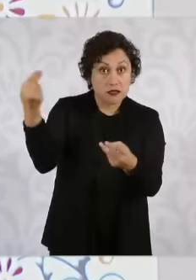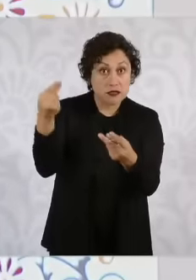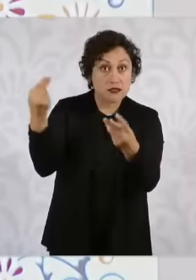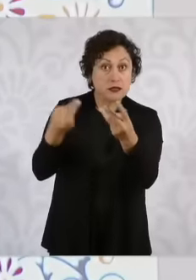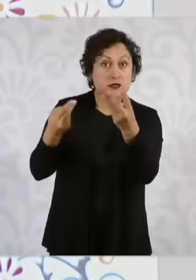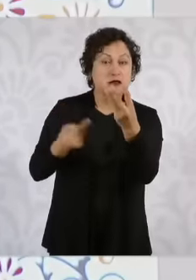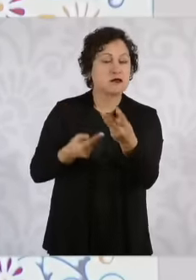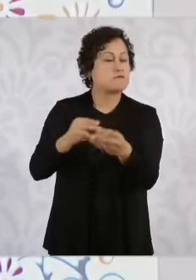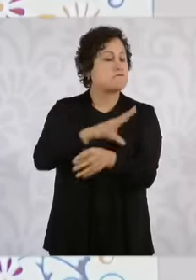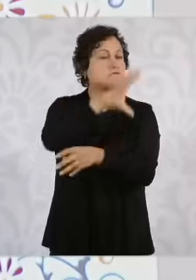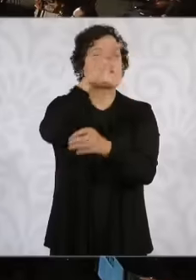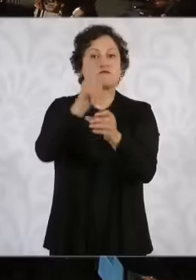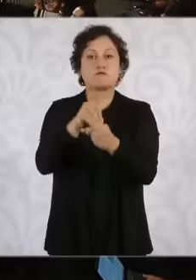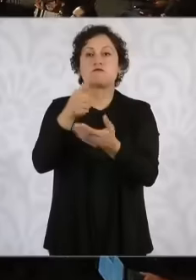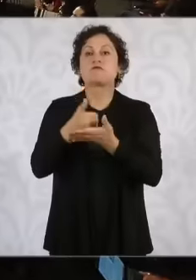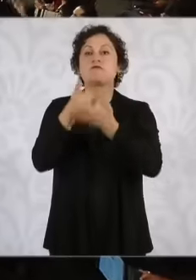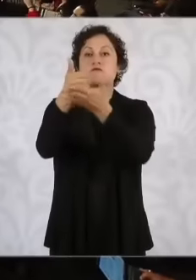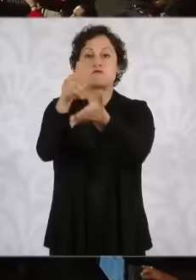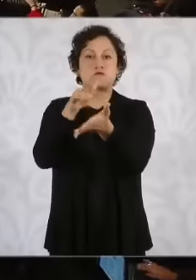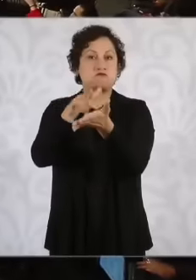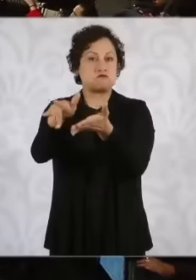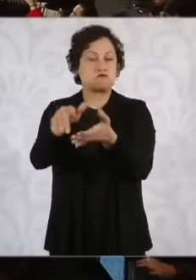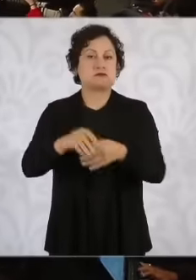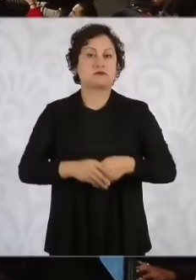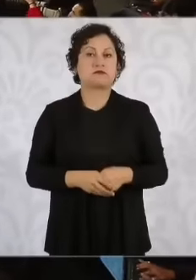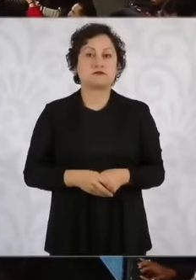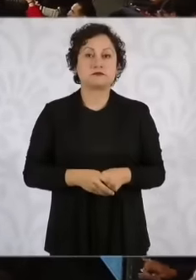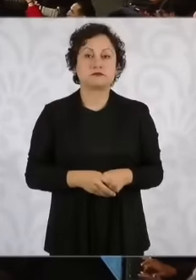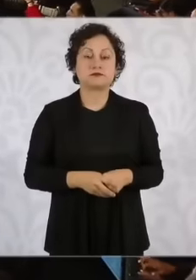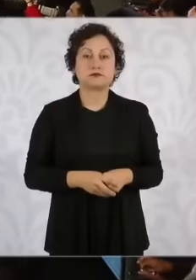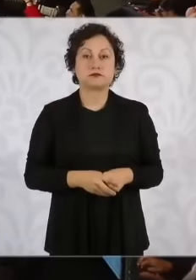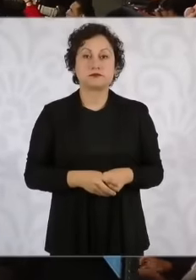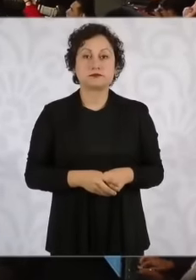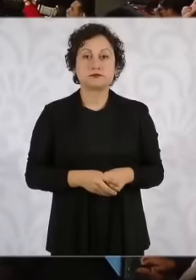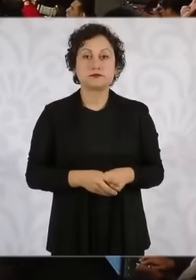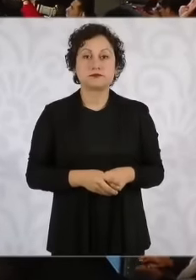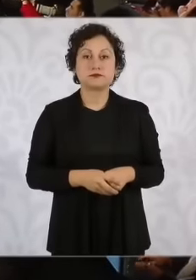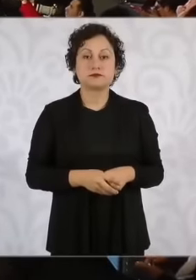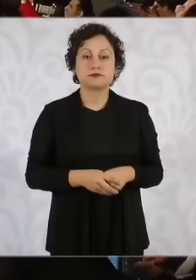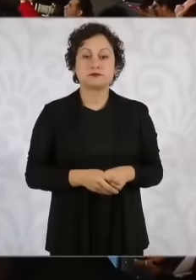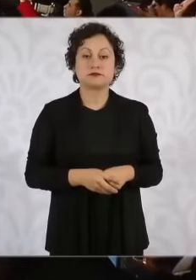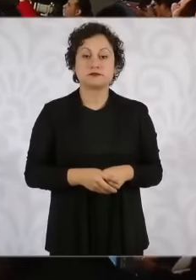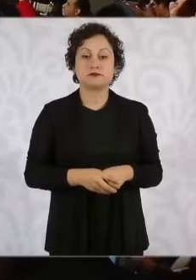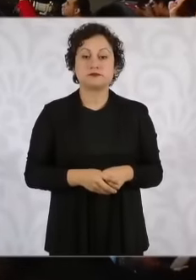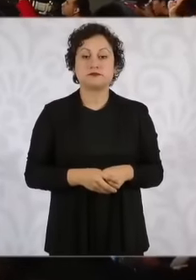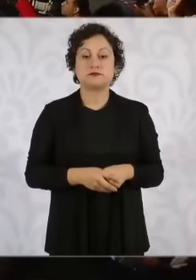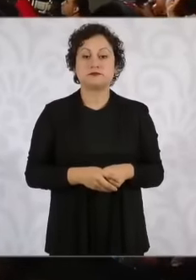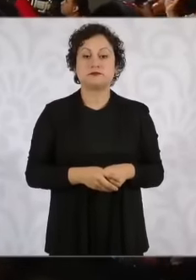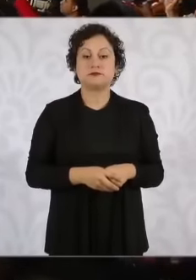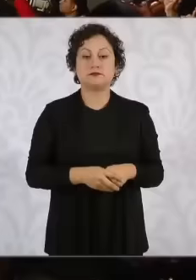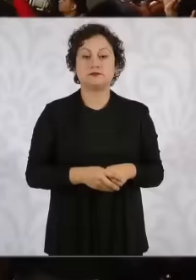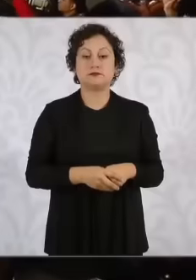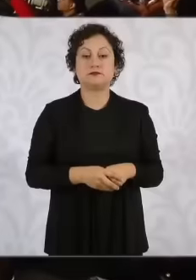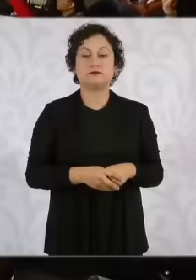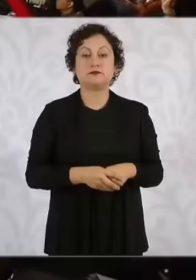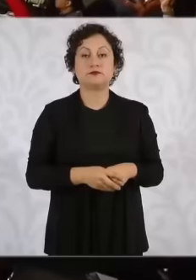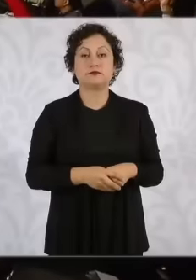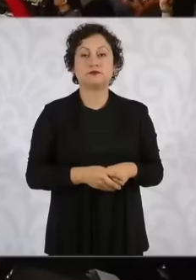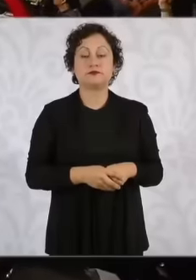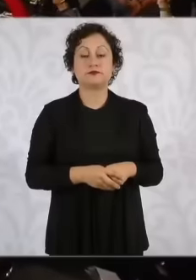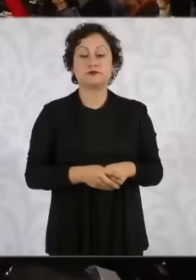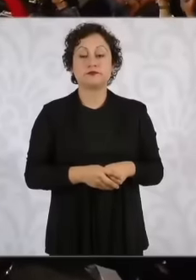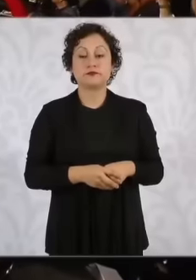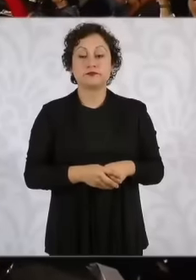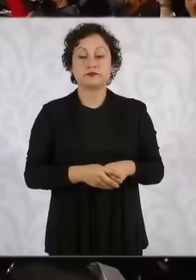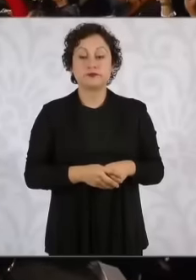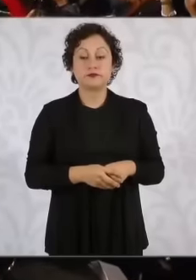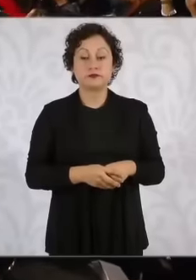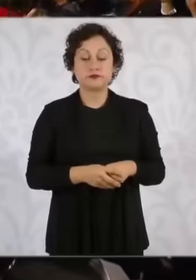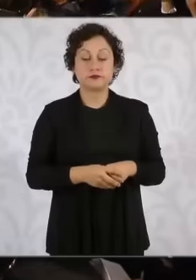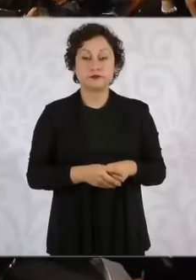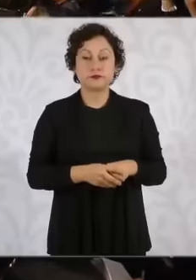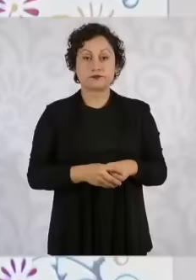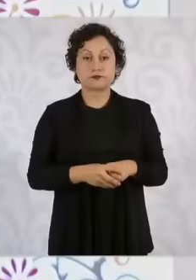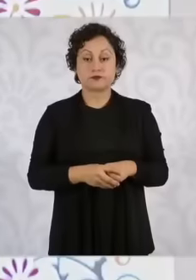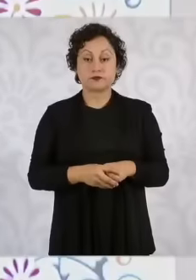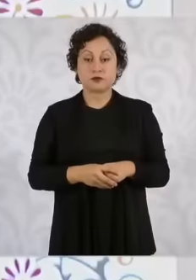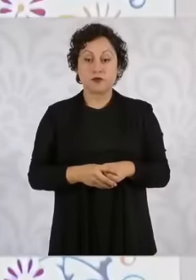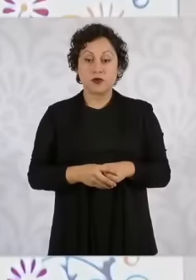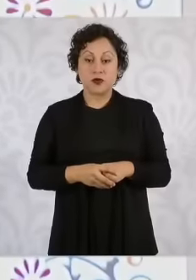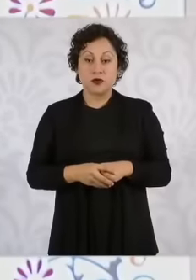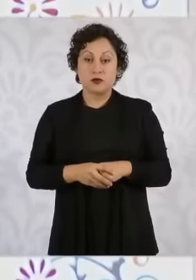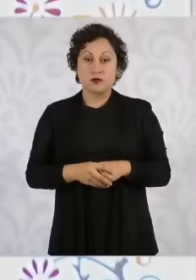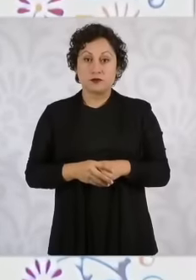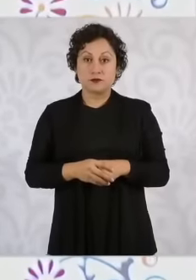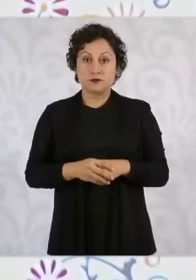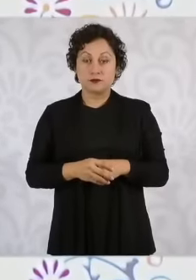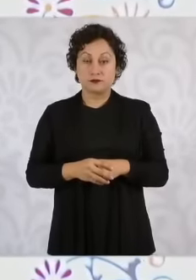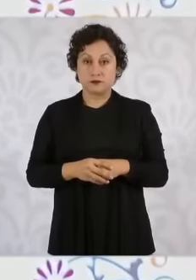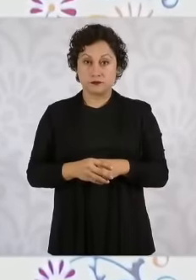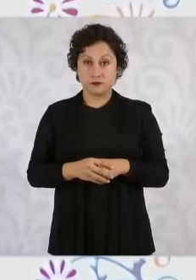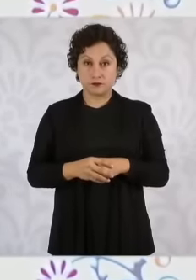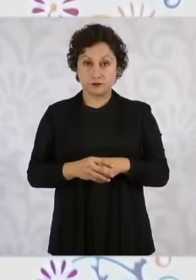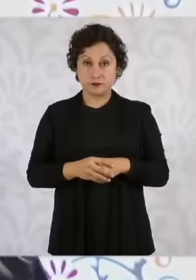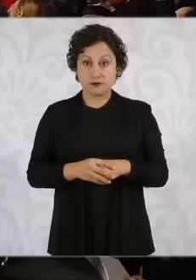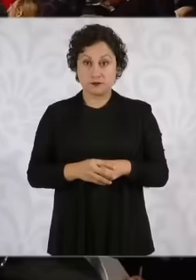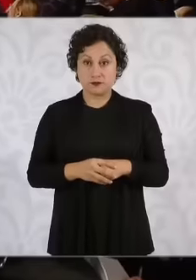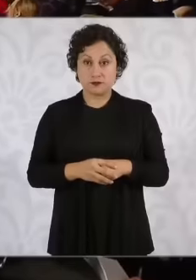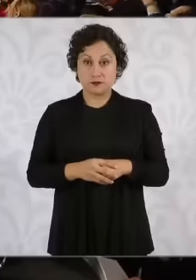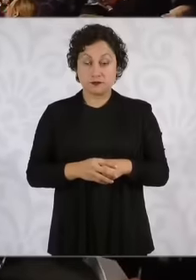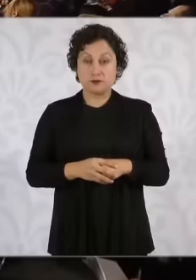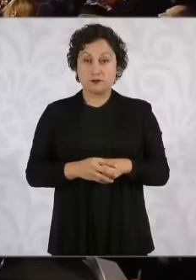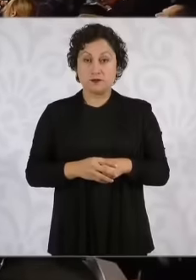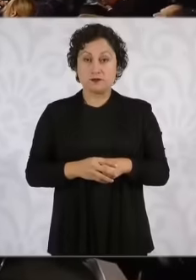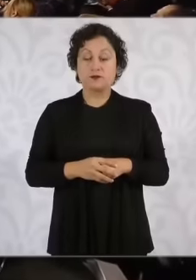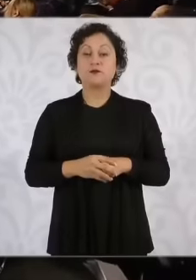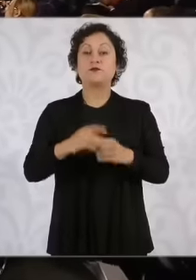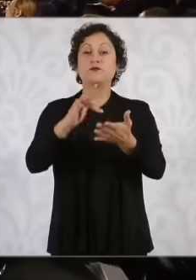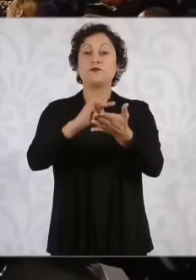security Let's see here because there was this Let's see here Here here First, thank you president Good